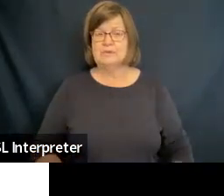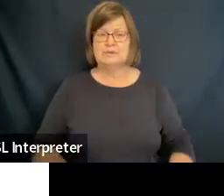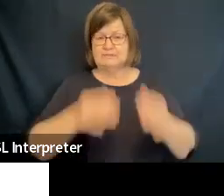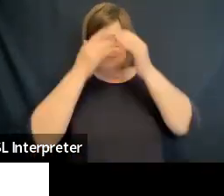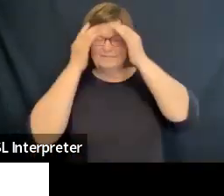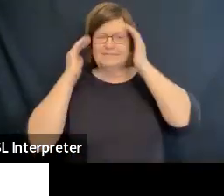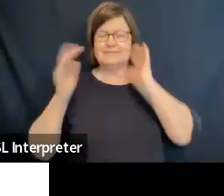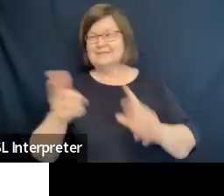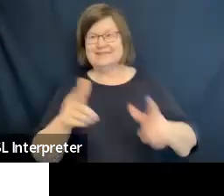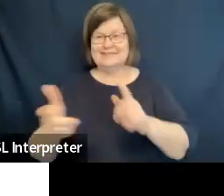Go ahead, Dr. Silverman.